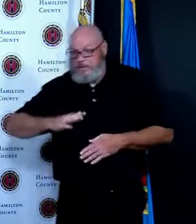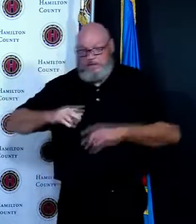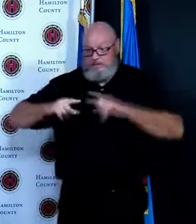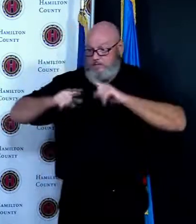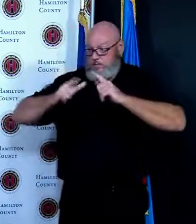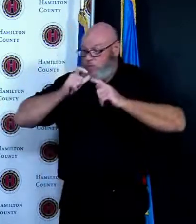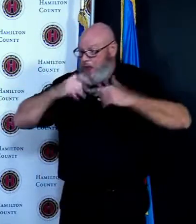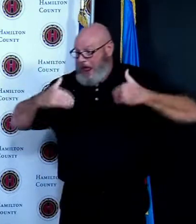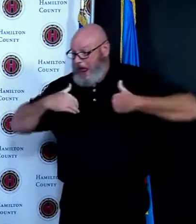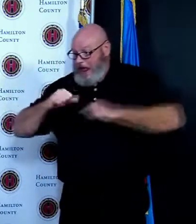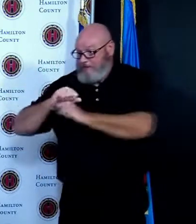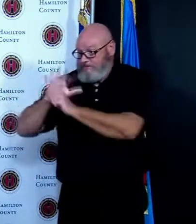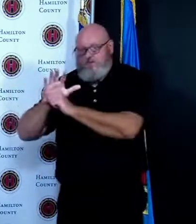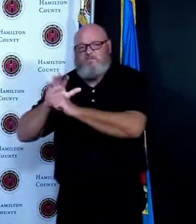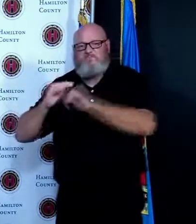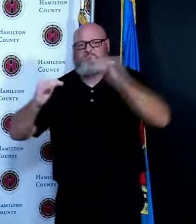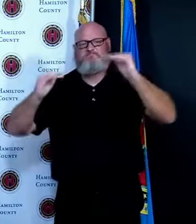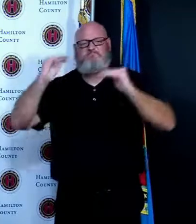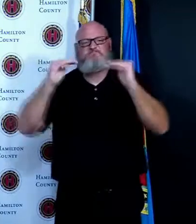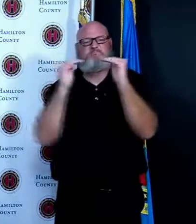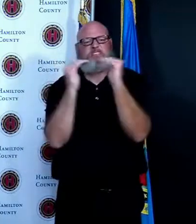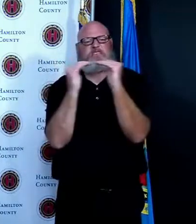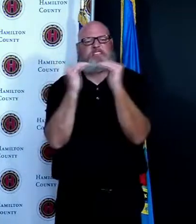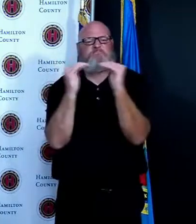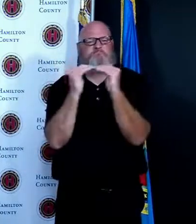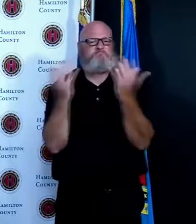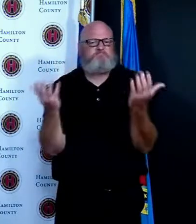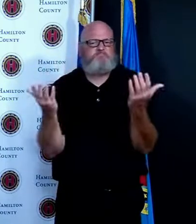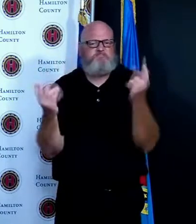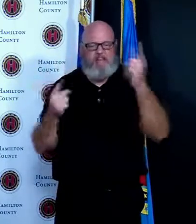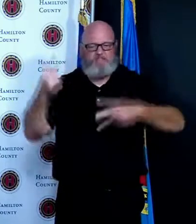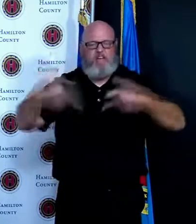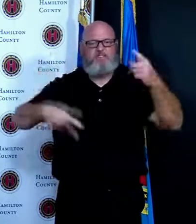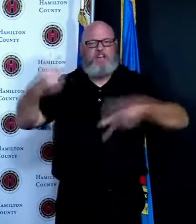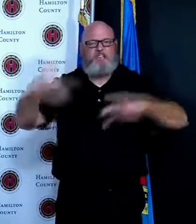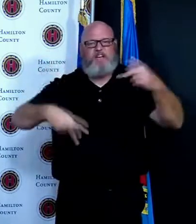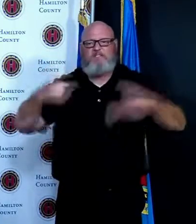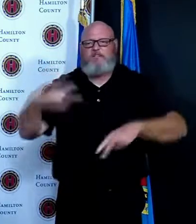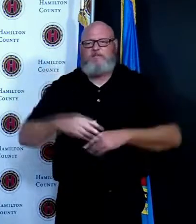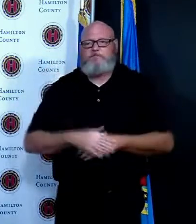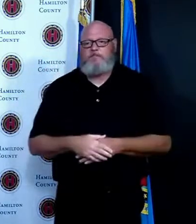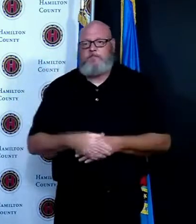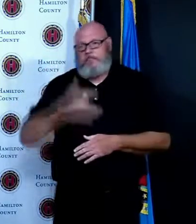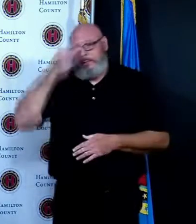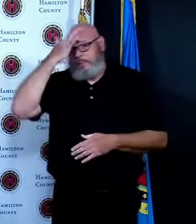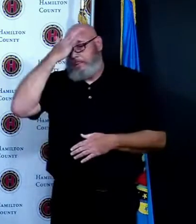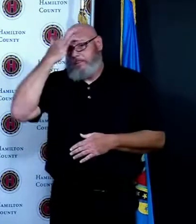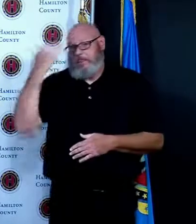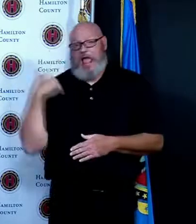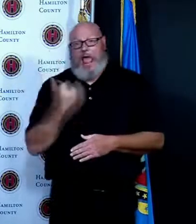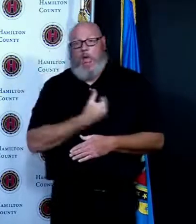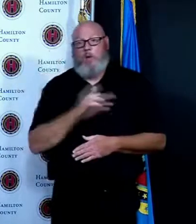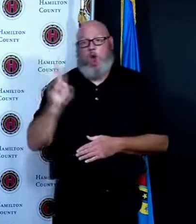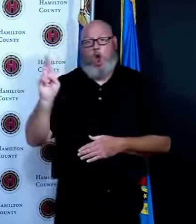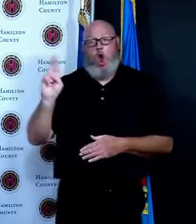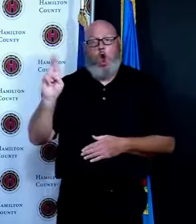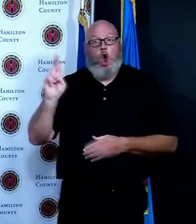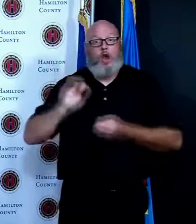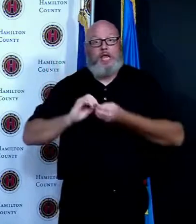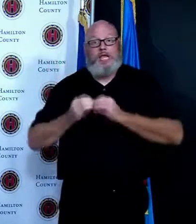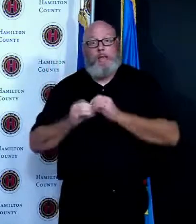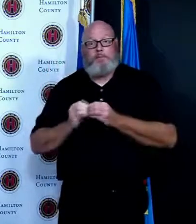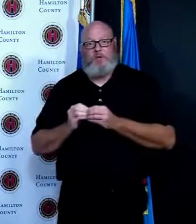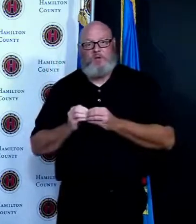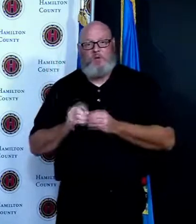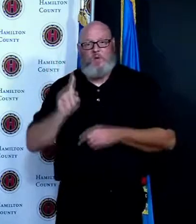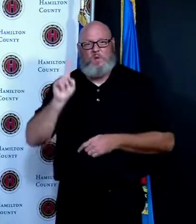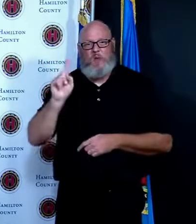so looking at the reproductive number we are at 1.33 today and 1.26 for the region we had been